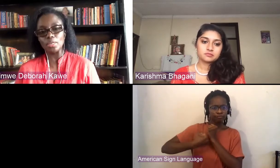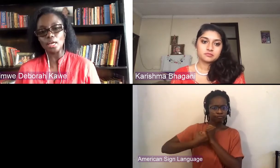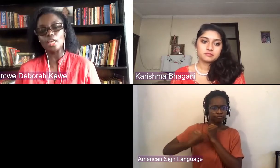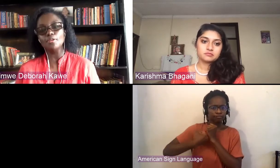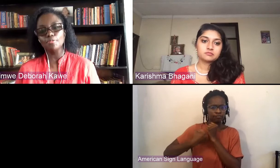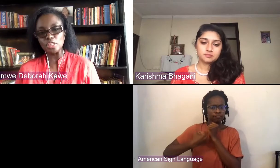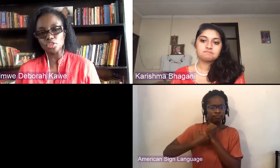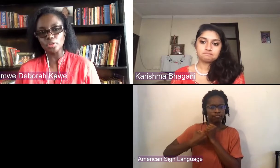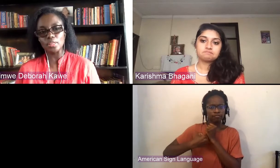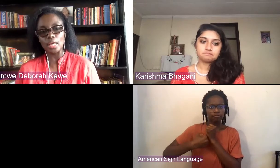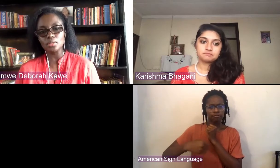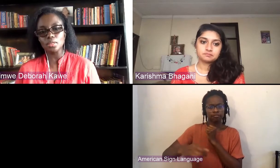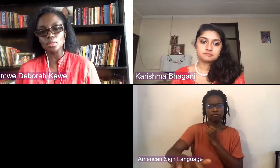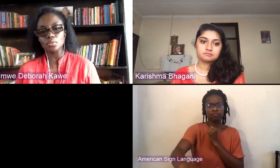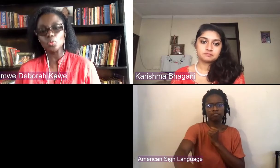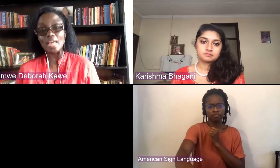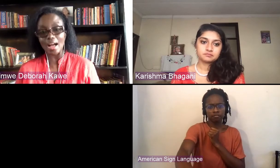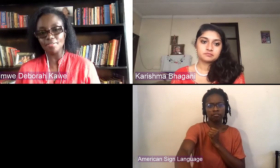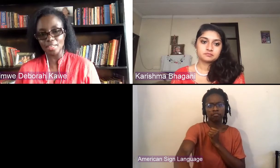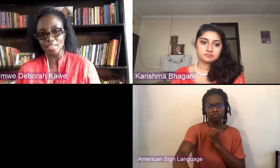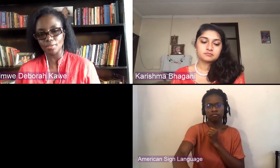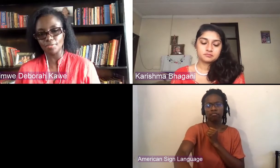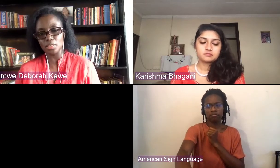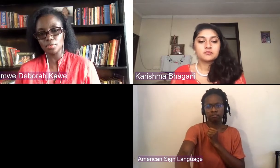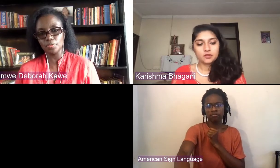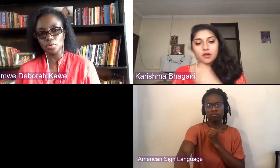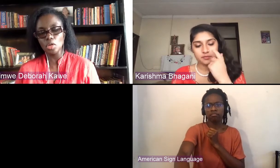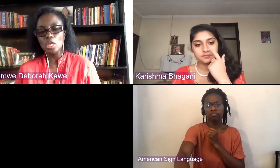the kind of vision that we have as a festival.